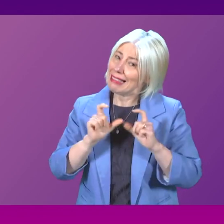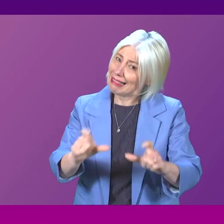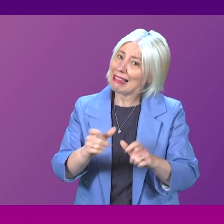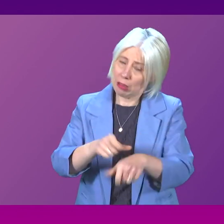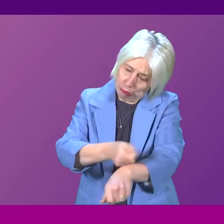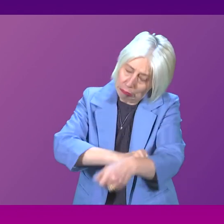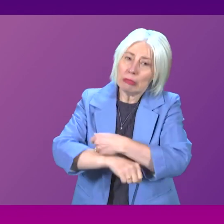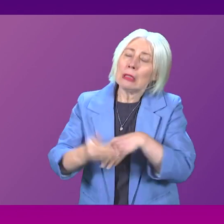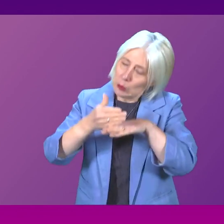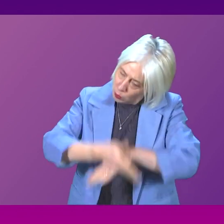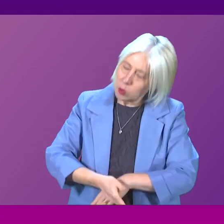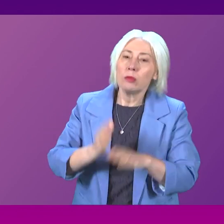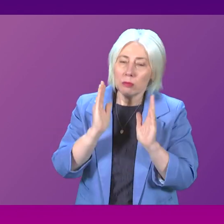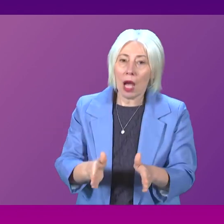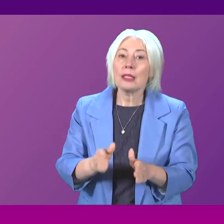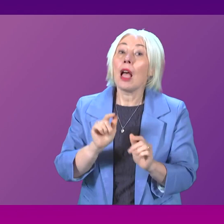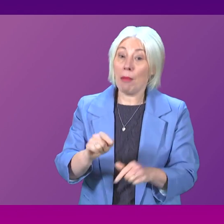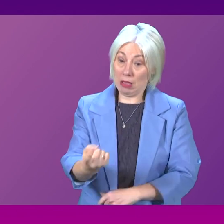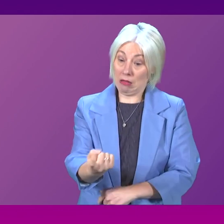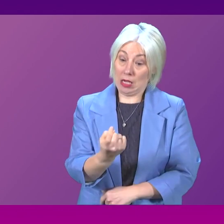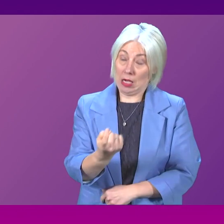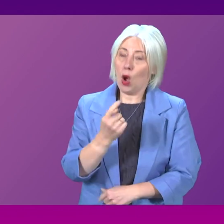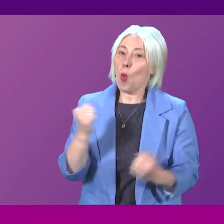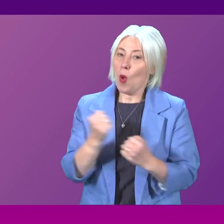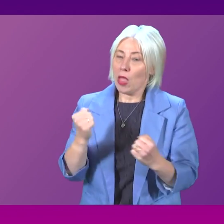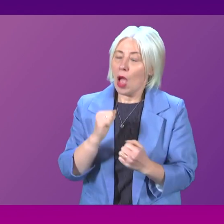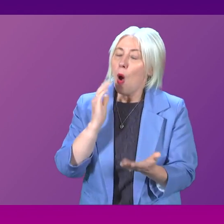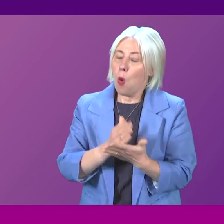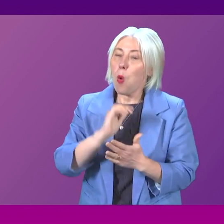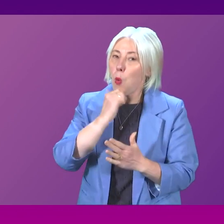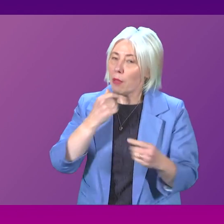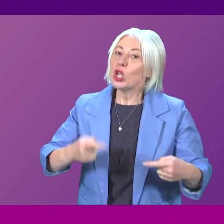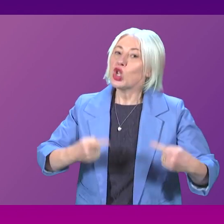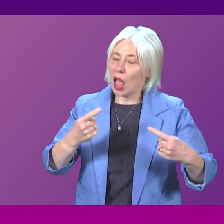We are going into a very challenging winter period, which is why hospitals and health